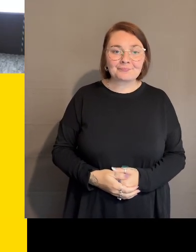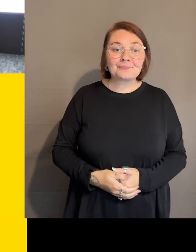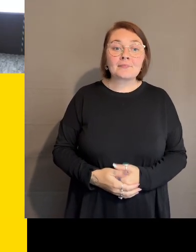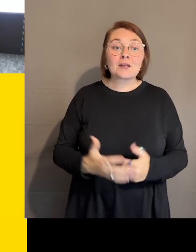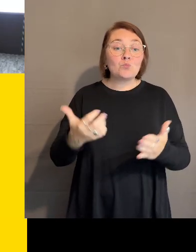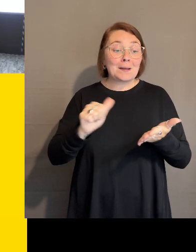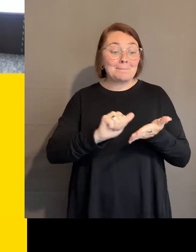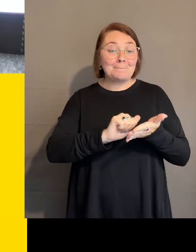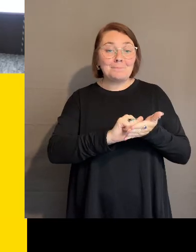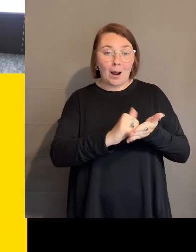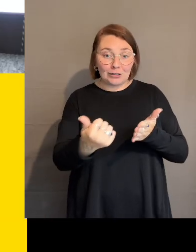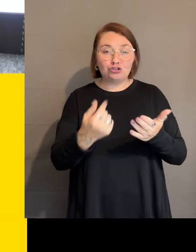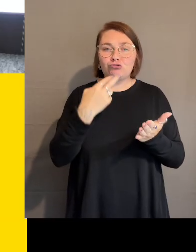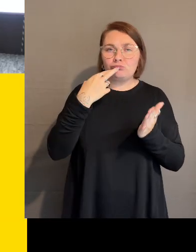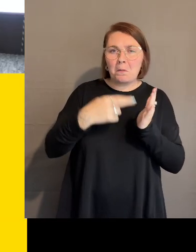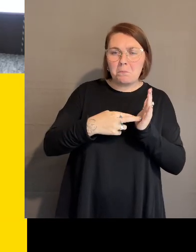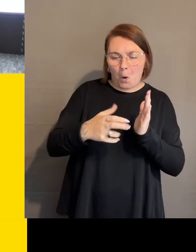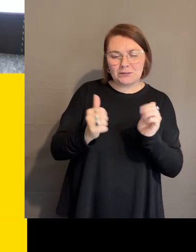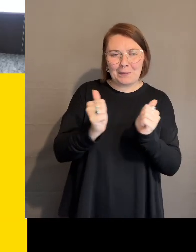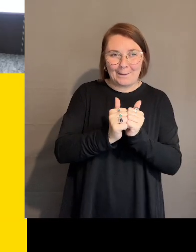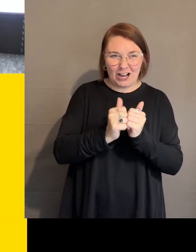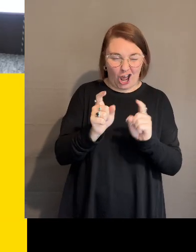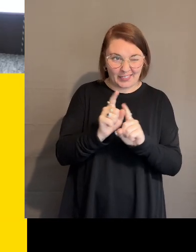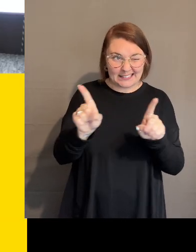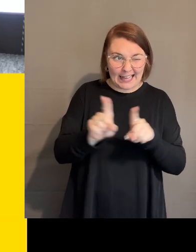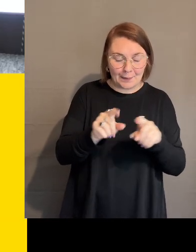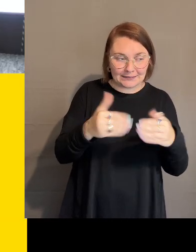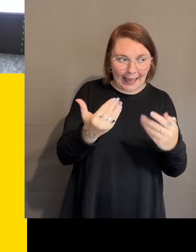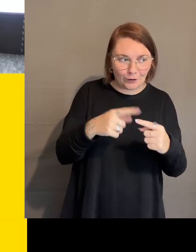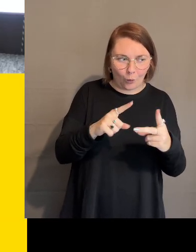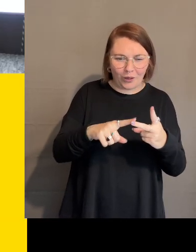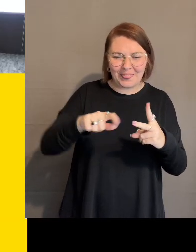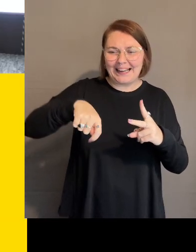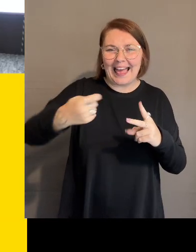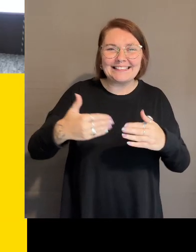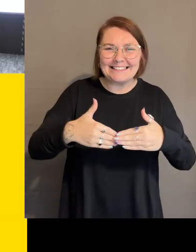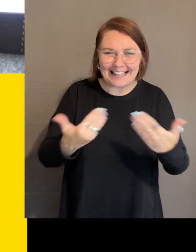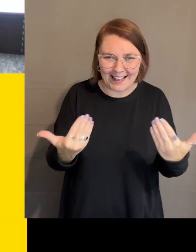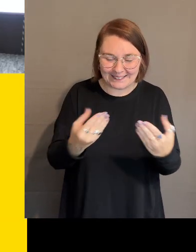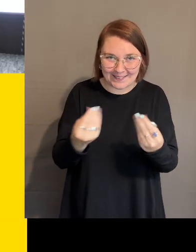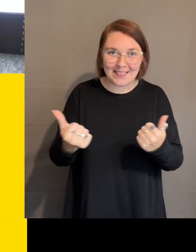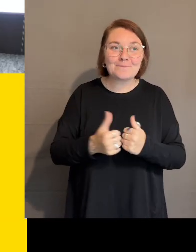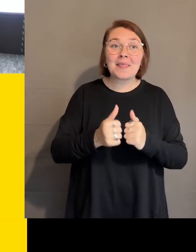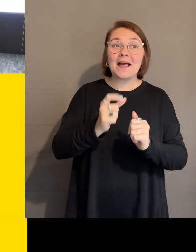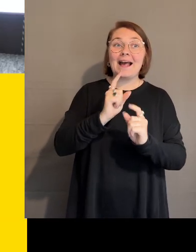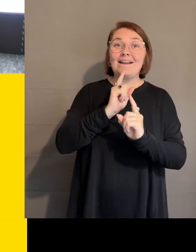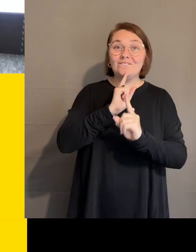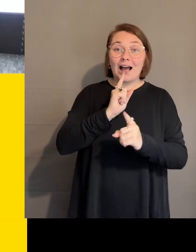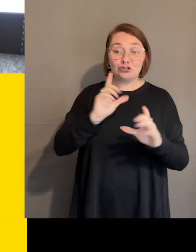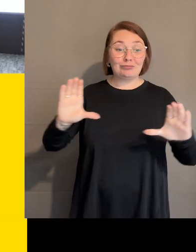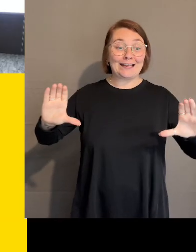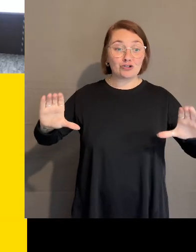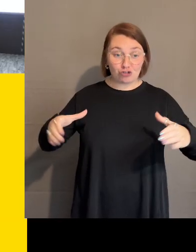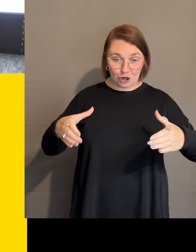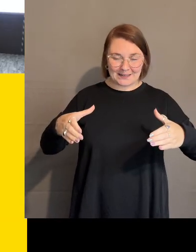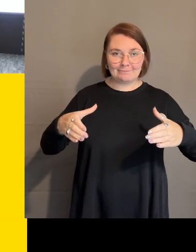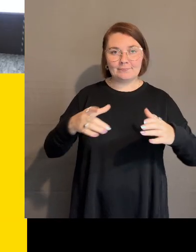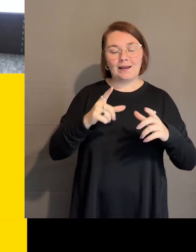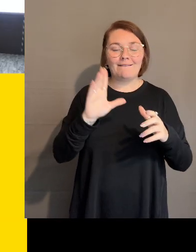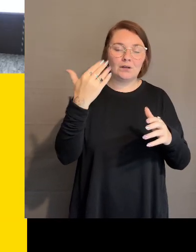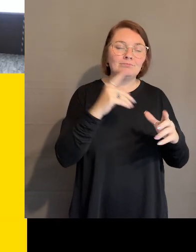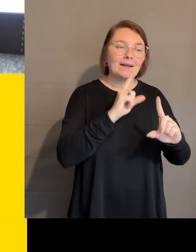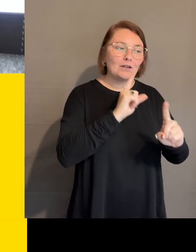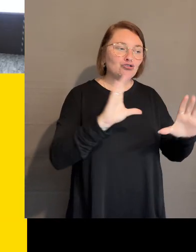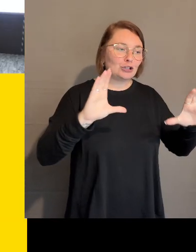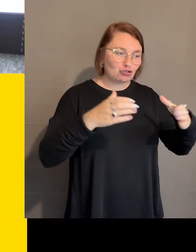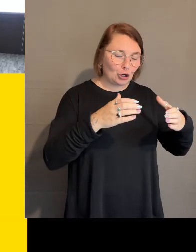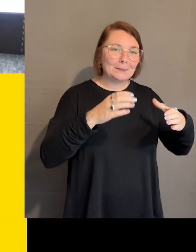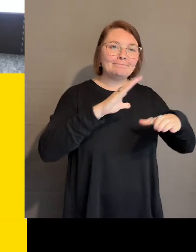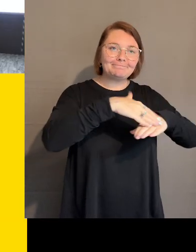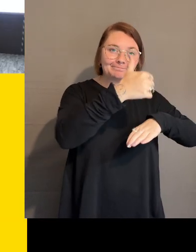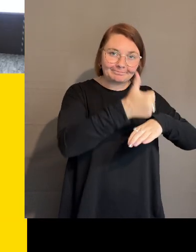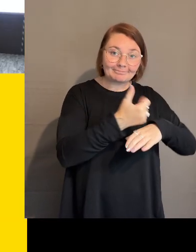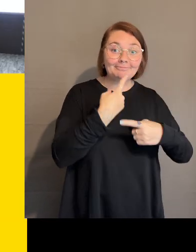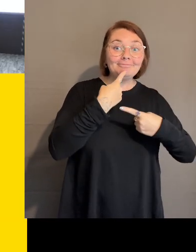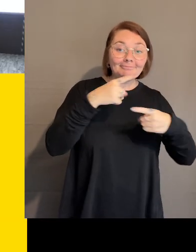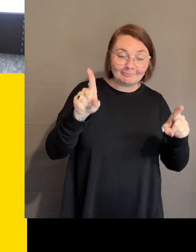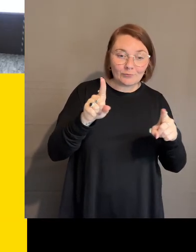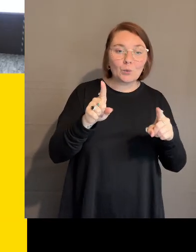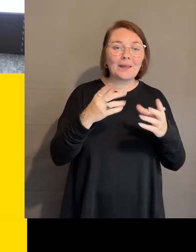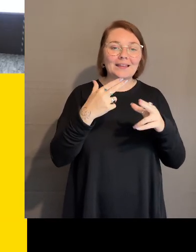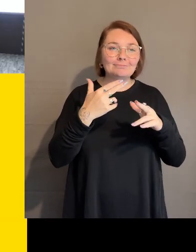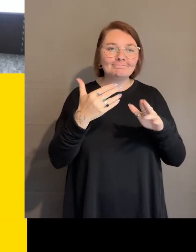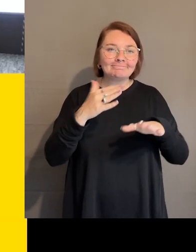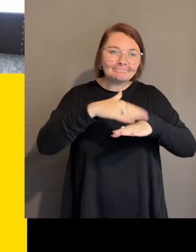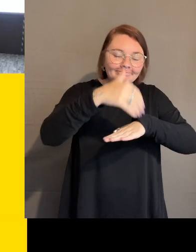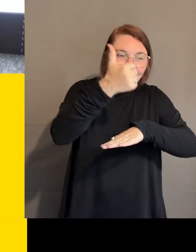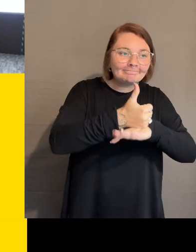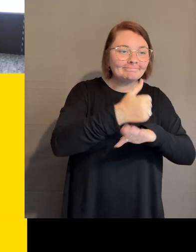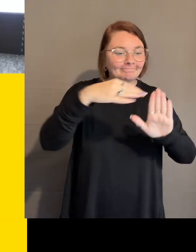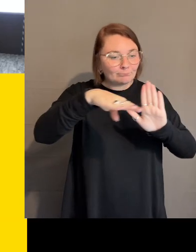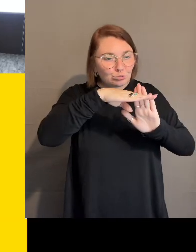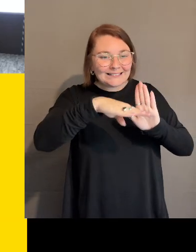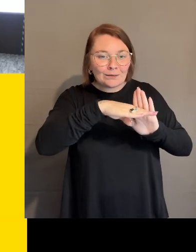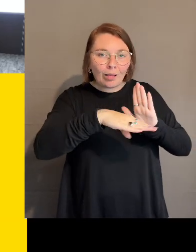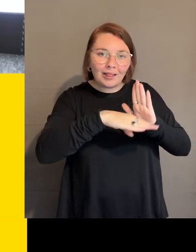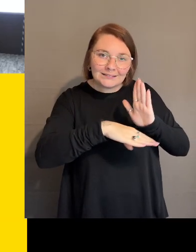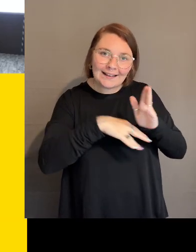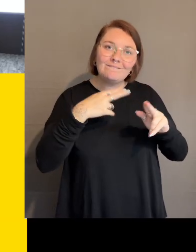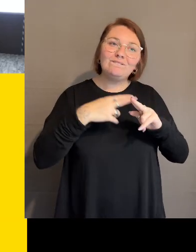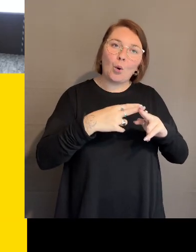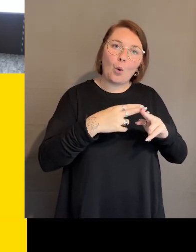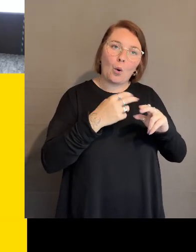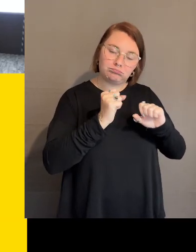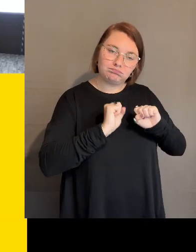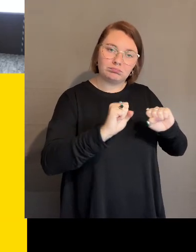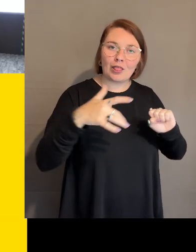And so, we publish that report, and, like, the same day or the next day or something, the advisory group was… there was an advisory group set up when the announcement was made, and they were tasked with coming up with a set of, principles for the…